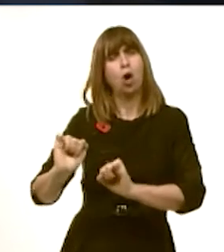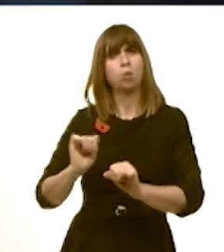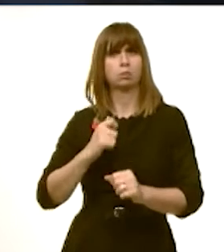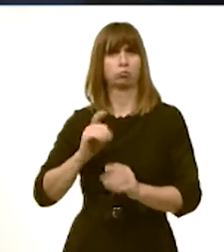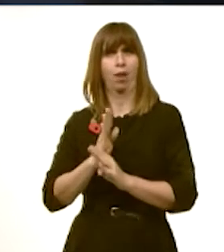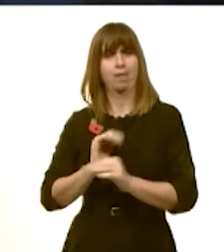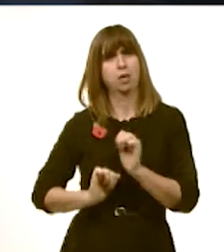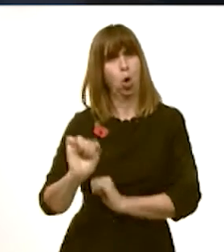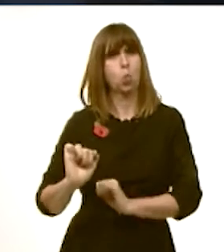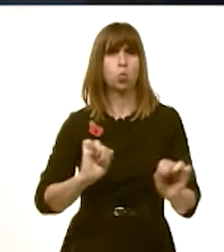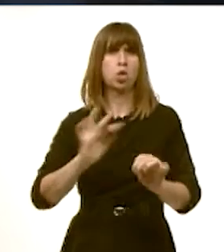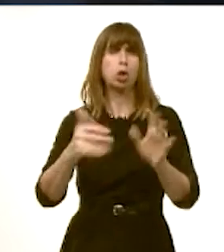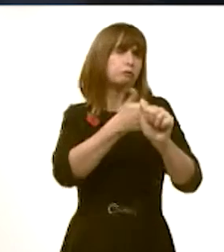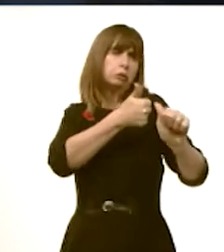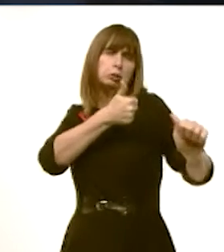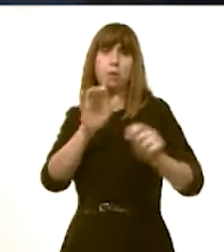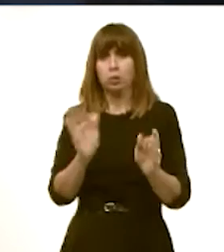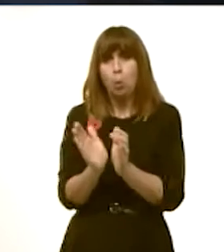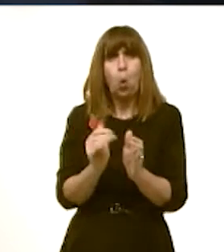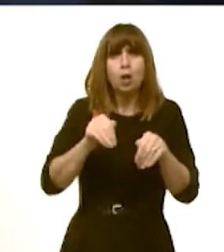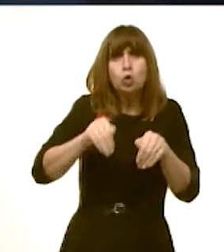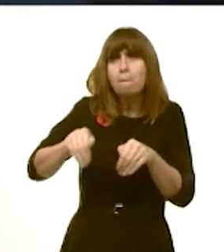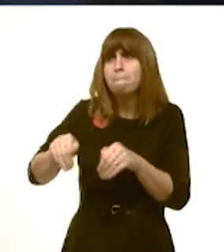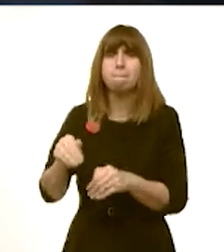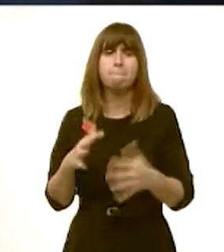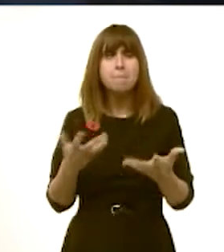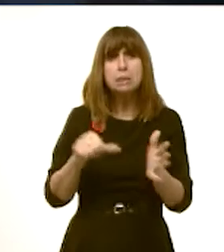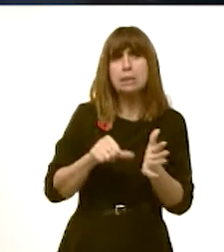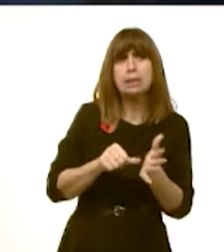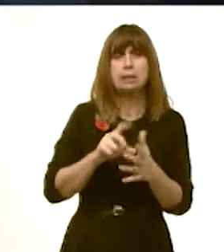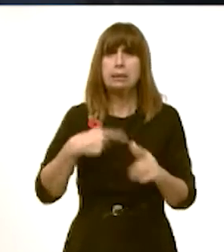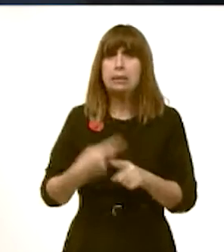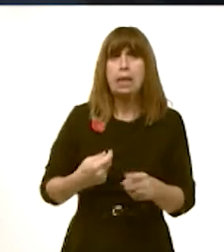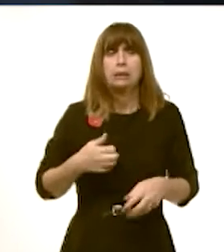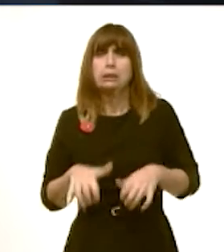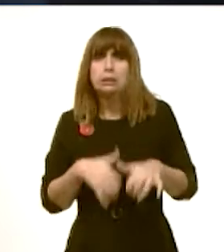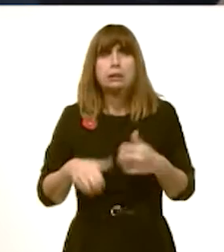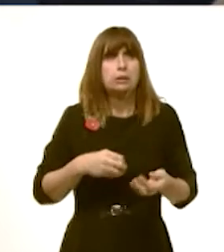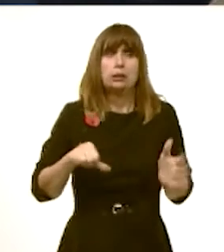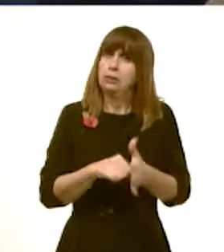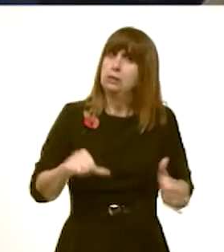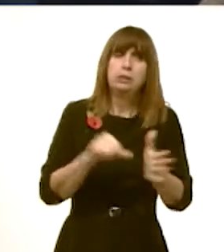provisions that are within their powers adequately for those businesses that are having struggling times.